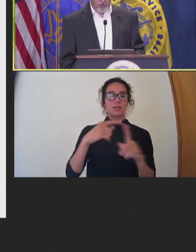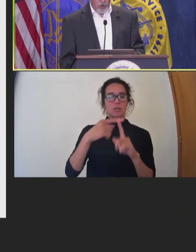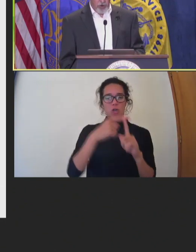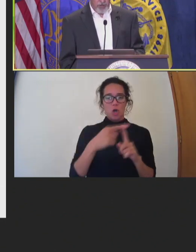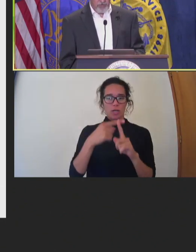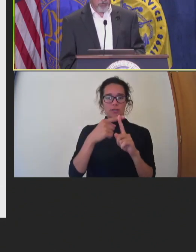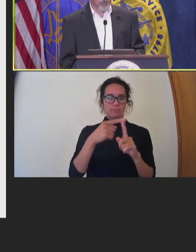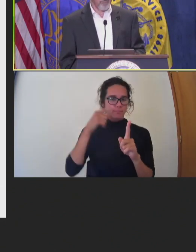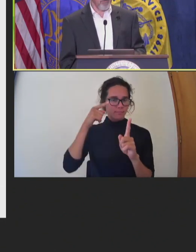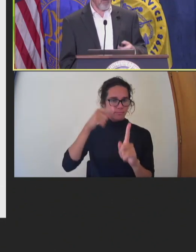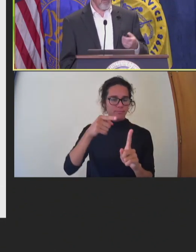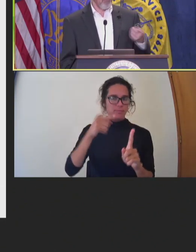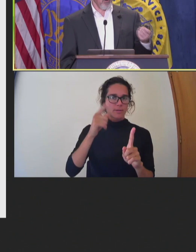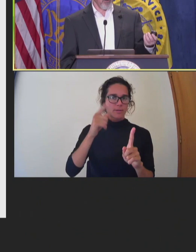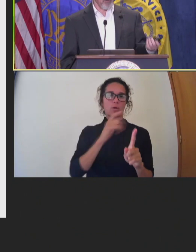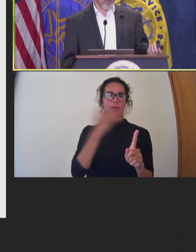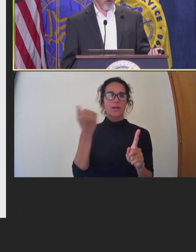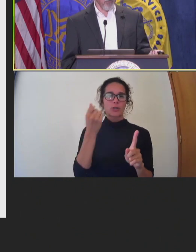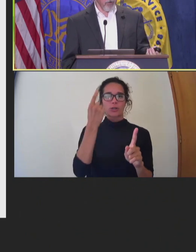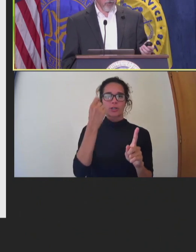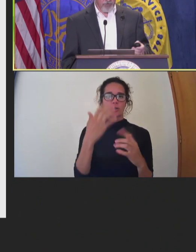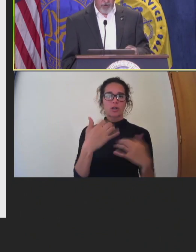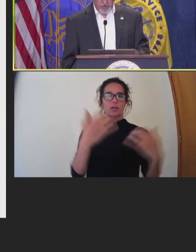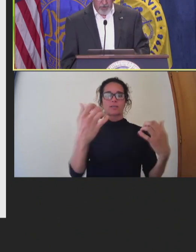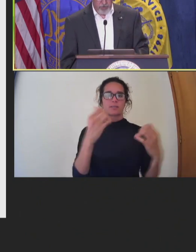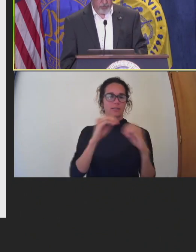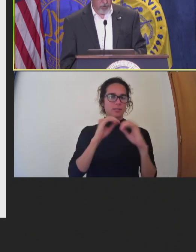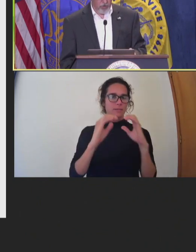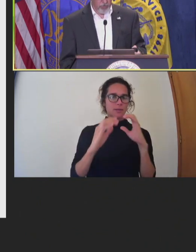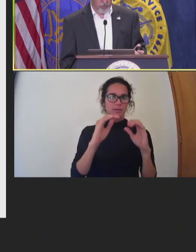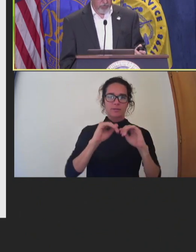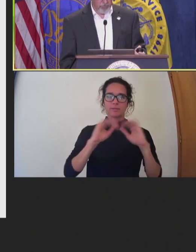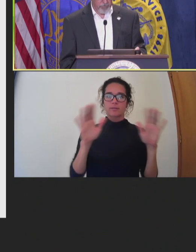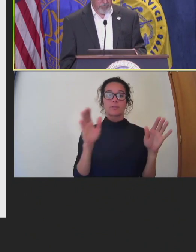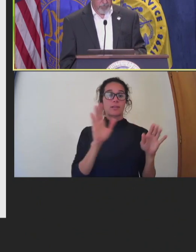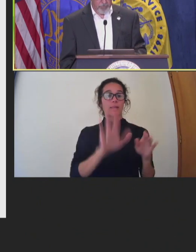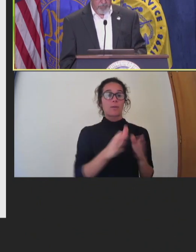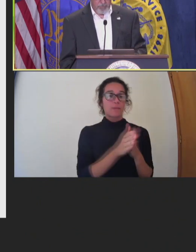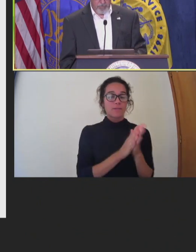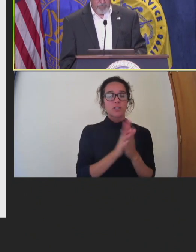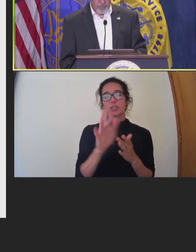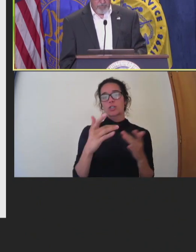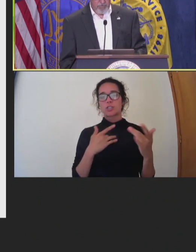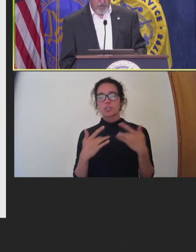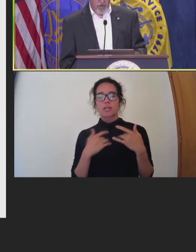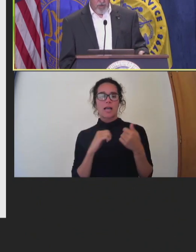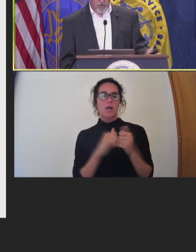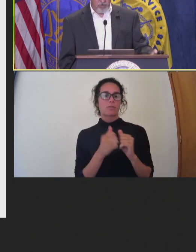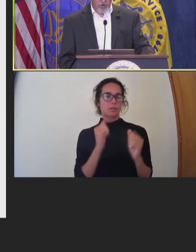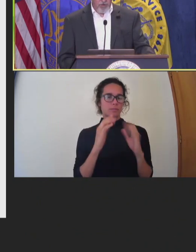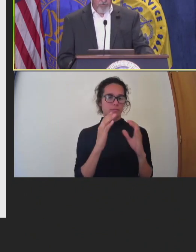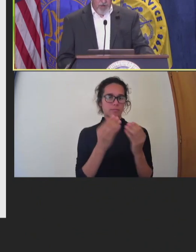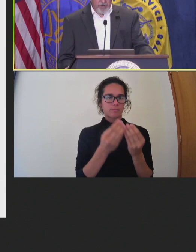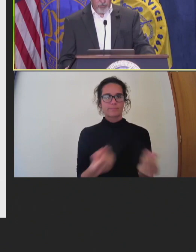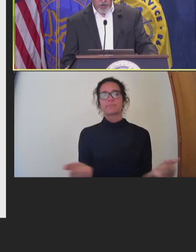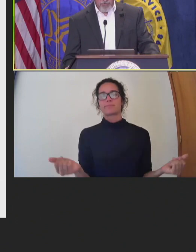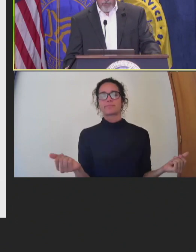audience regarding their motivations and their concerns. Survey findings reinforce